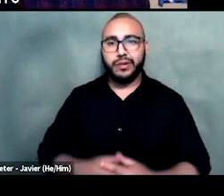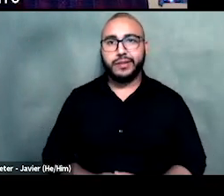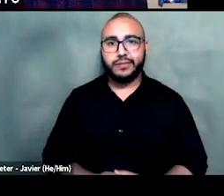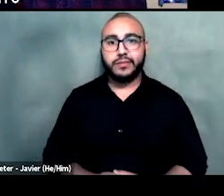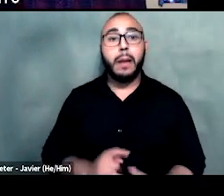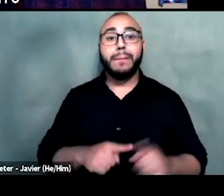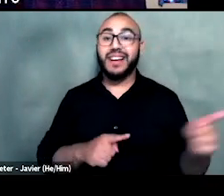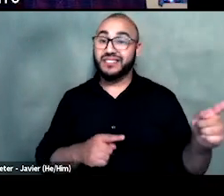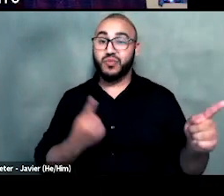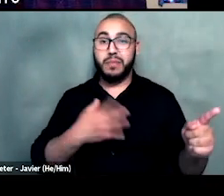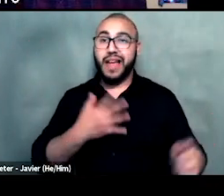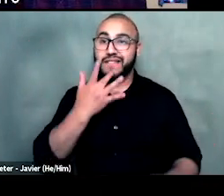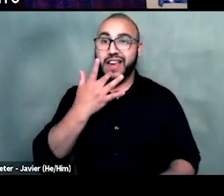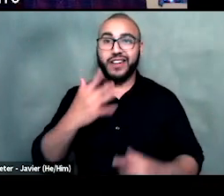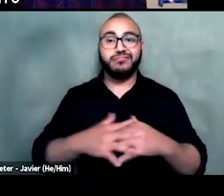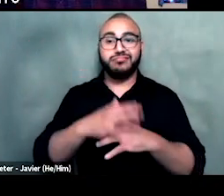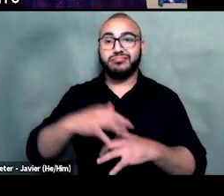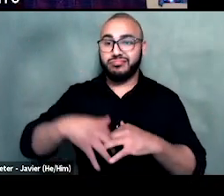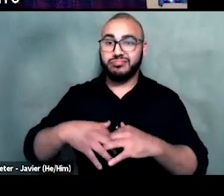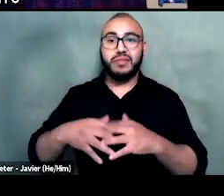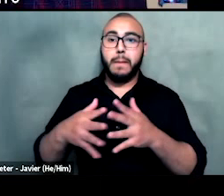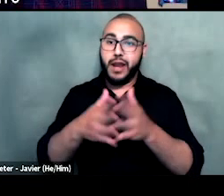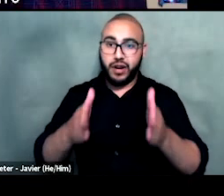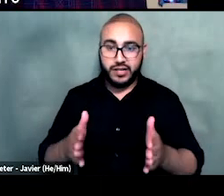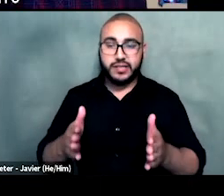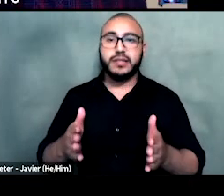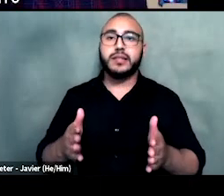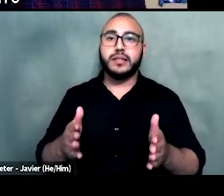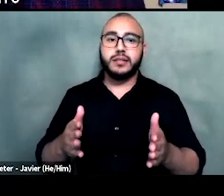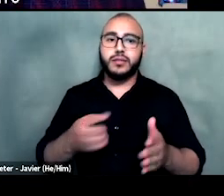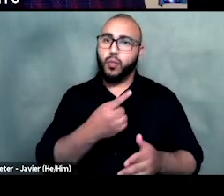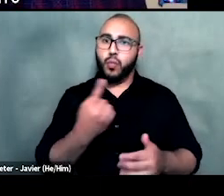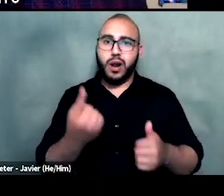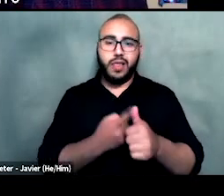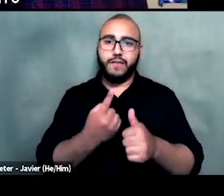he's one of my favorite Native Americans. And he's one of the first Native Americans that I